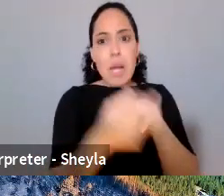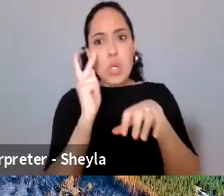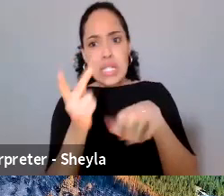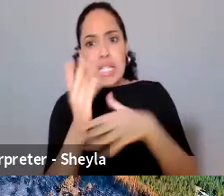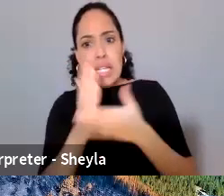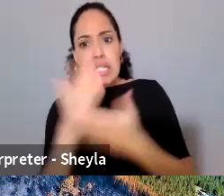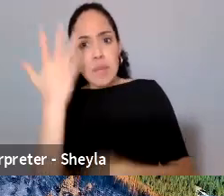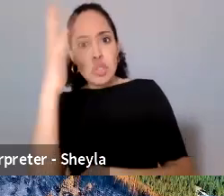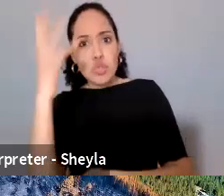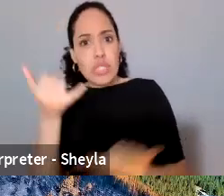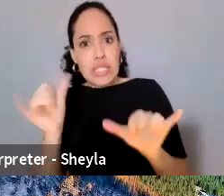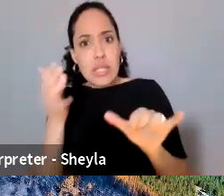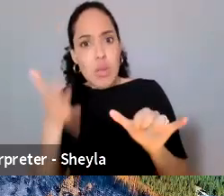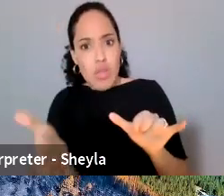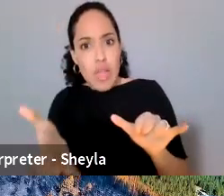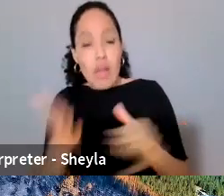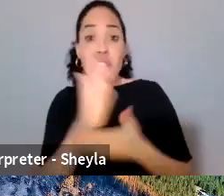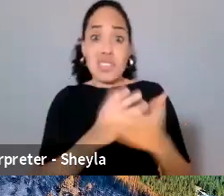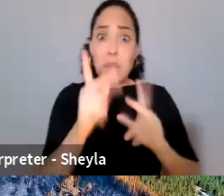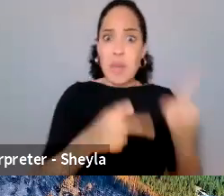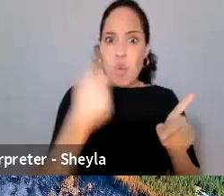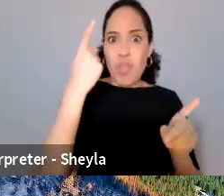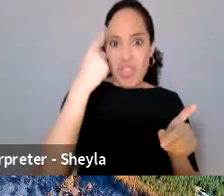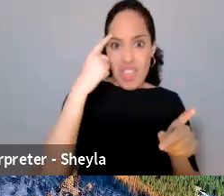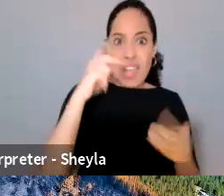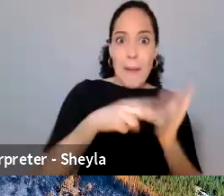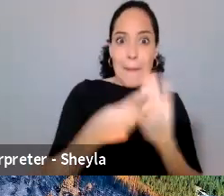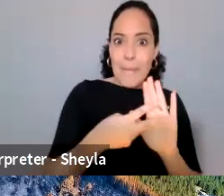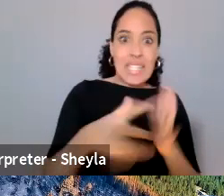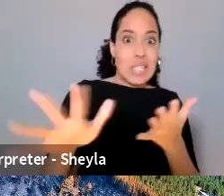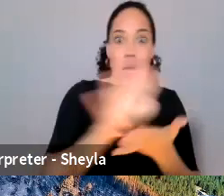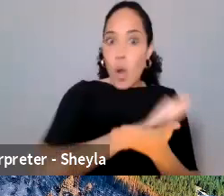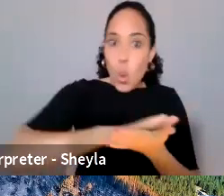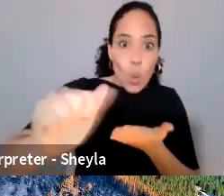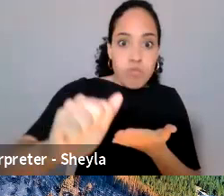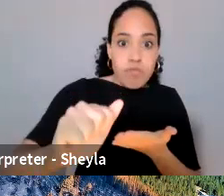defensible space is clear cutting that's not the case he removed junipers around the homes